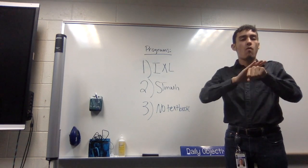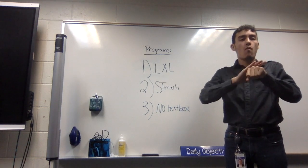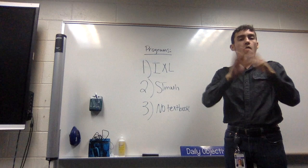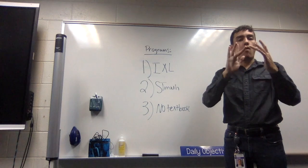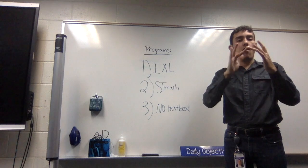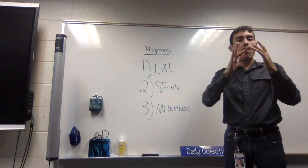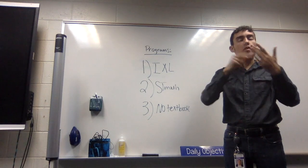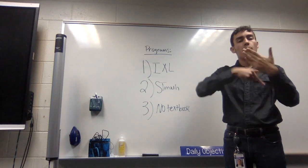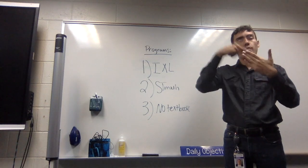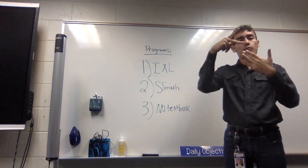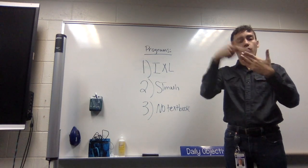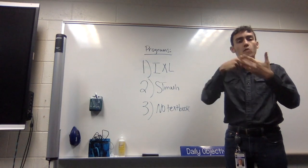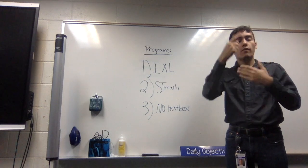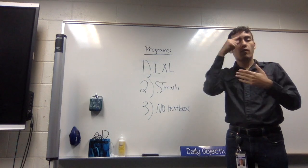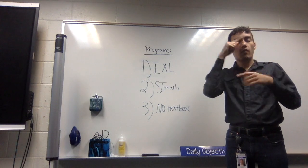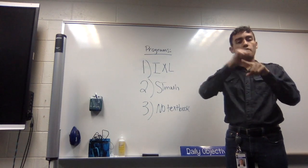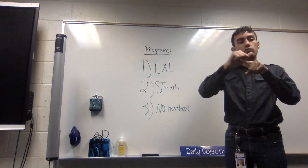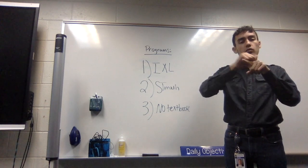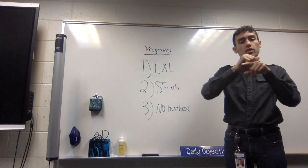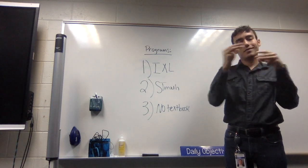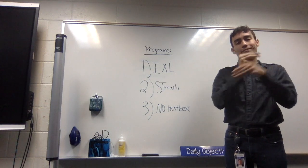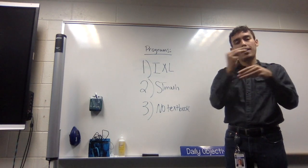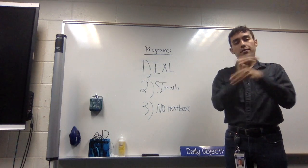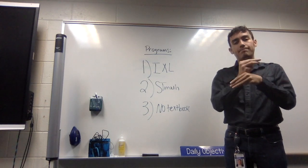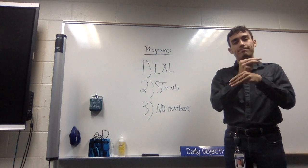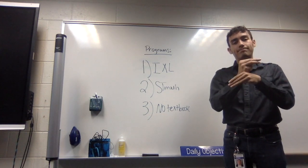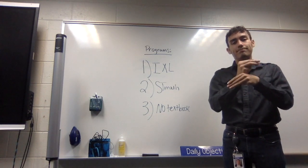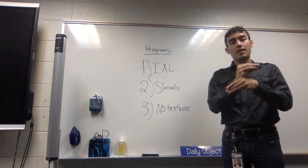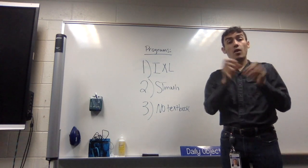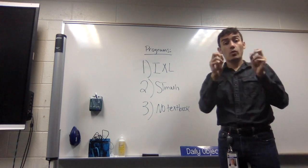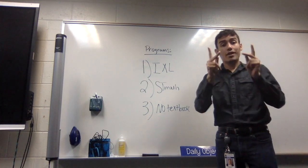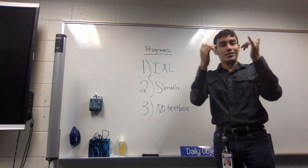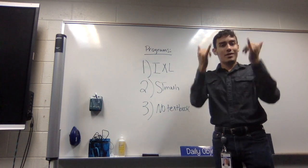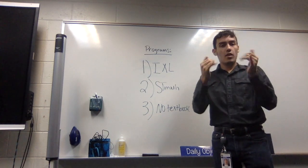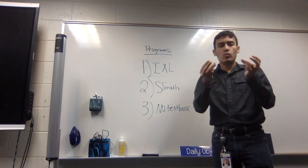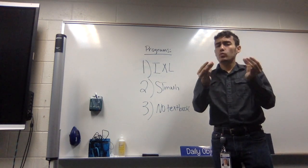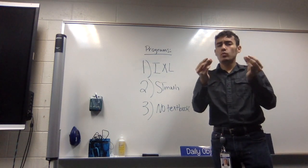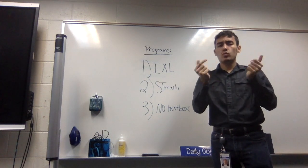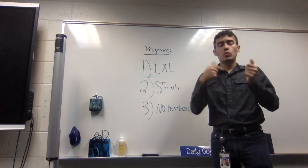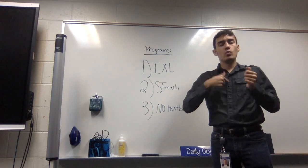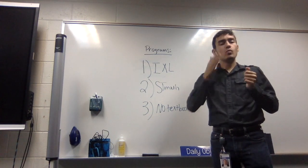be focusing more on the online programs to help them practice and learn new math skills.